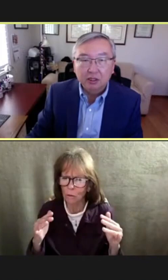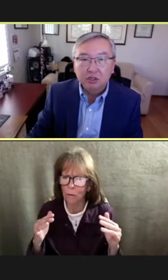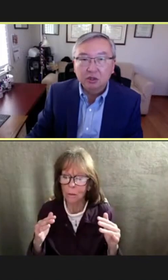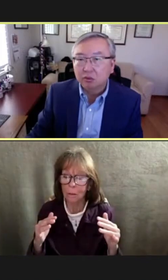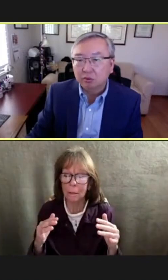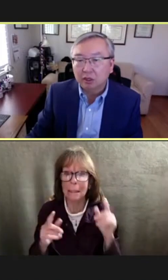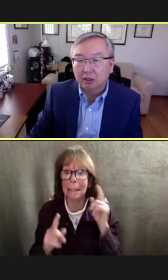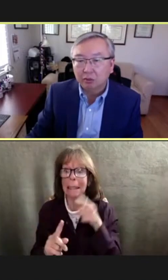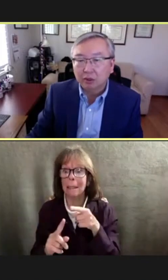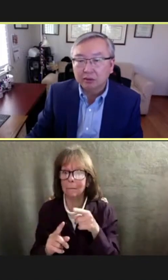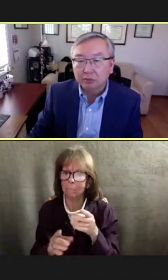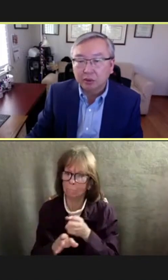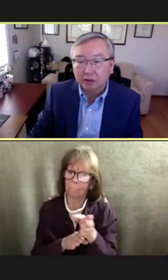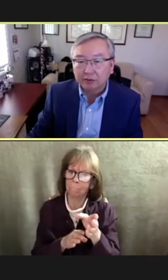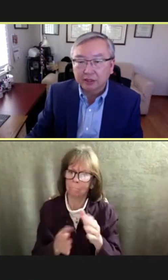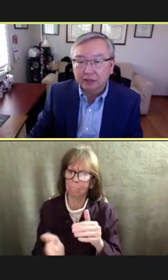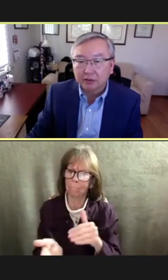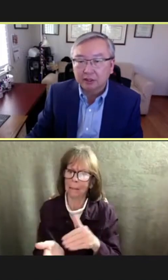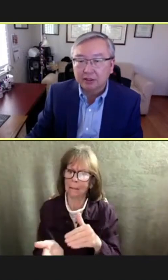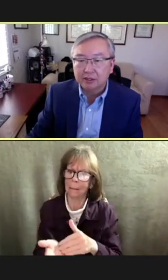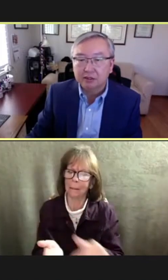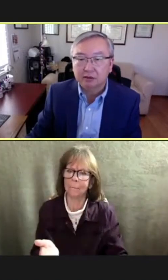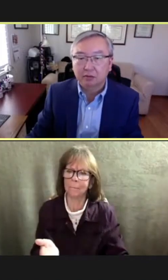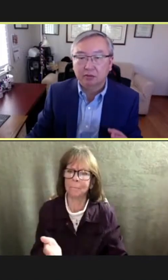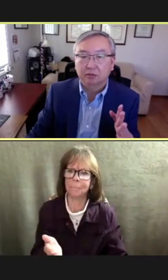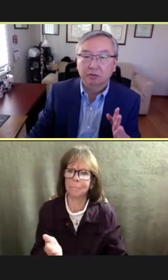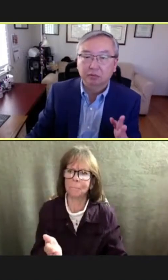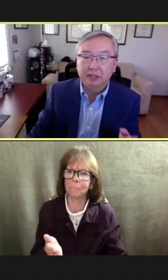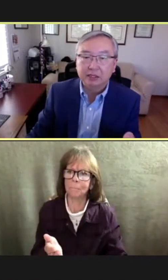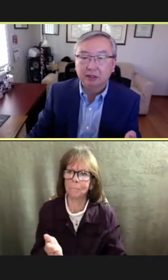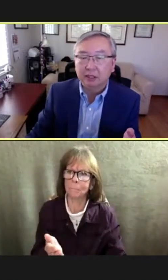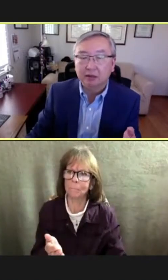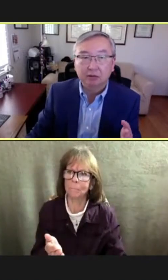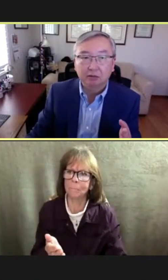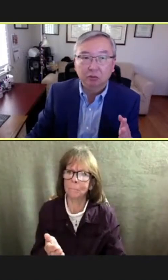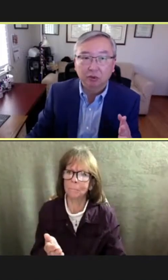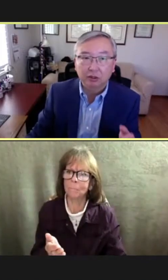So one part of it is, basically, we know that